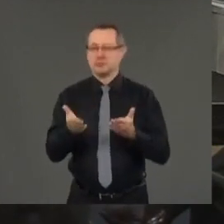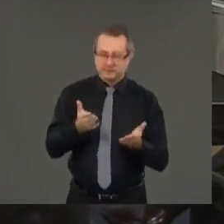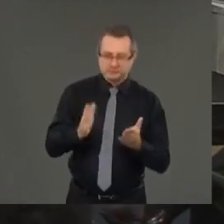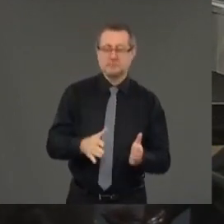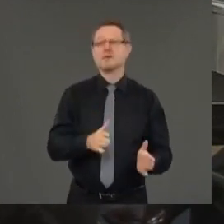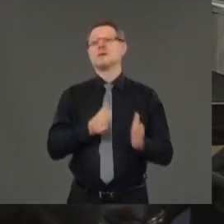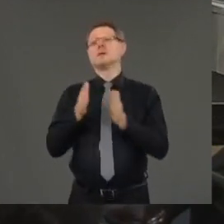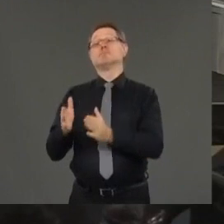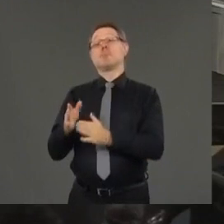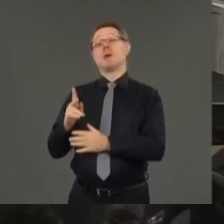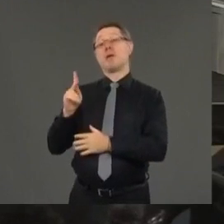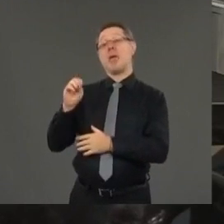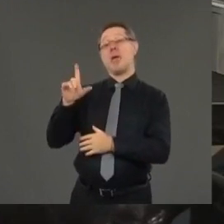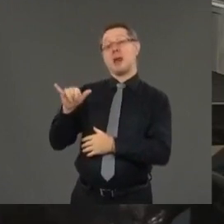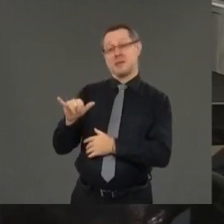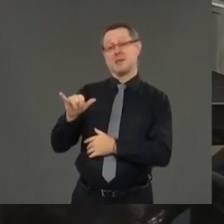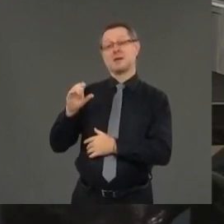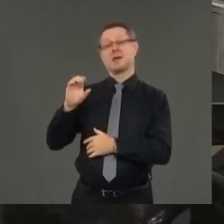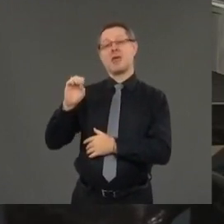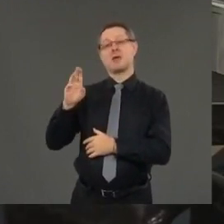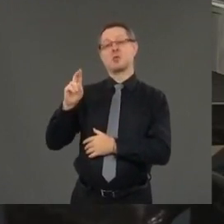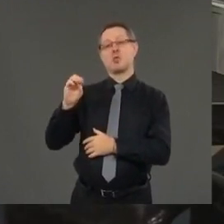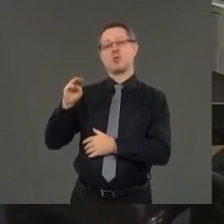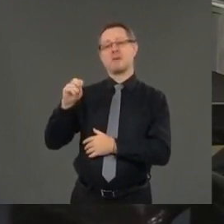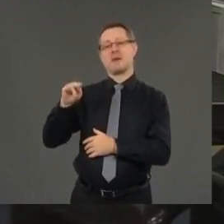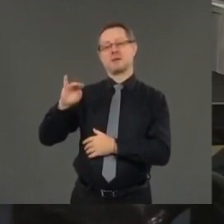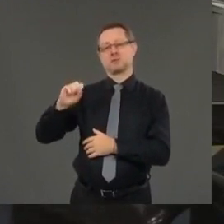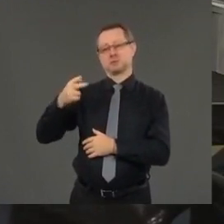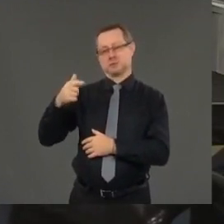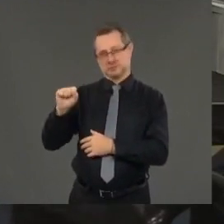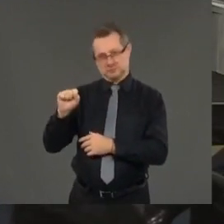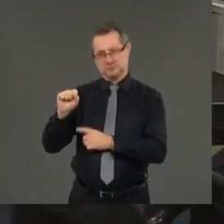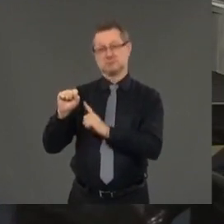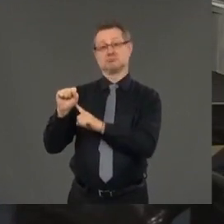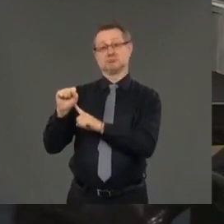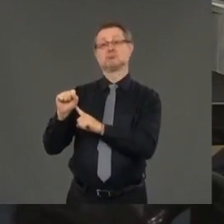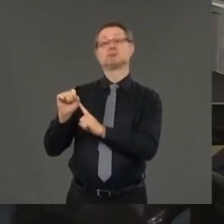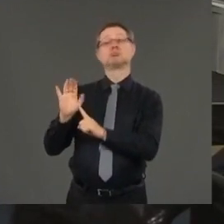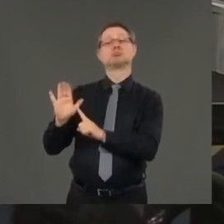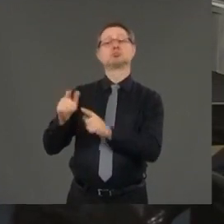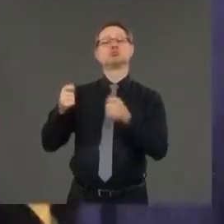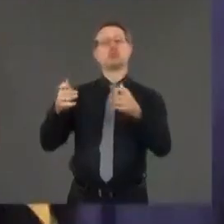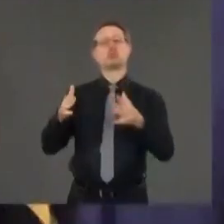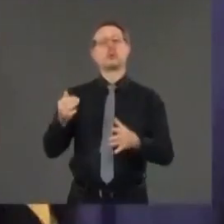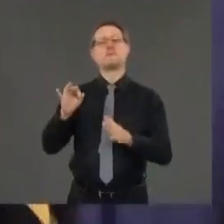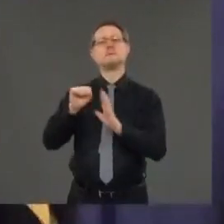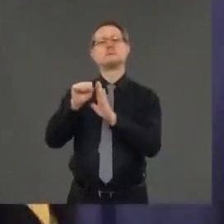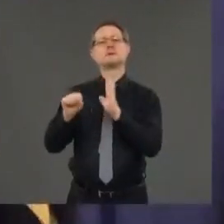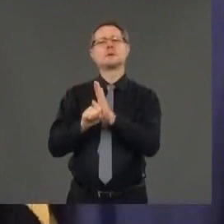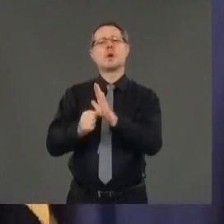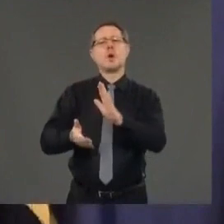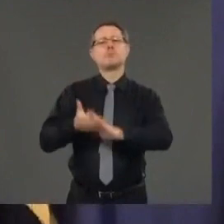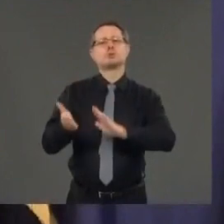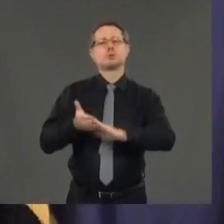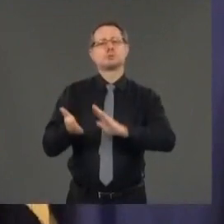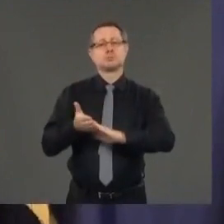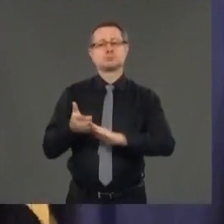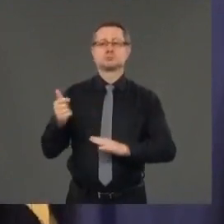GOVERNOR. TO MY RIGHT, GARRETT RHODES.